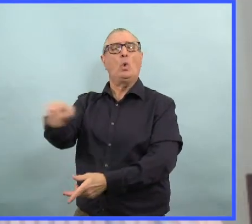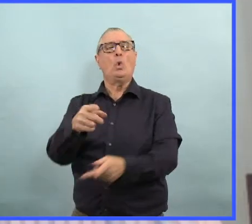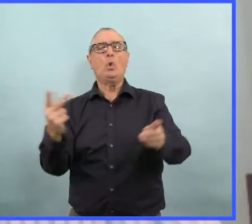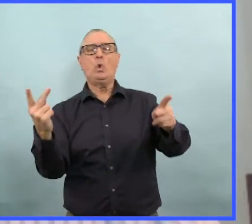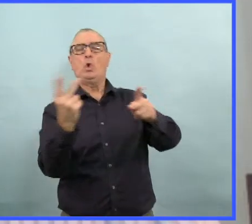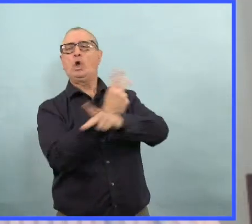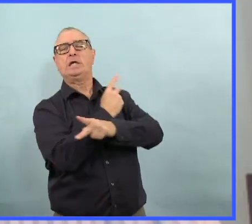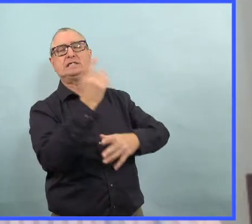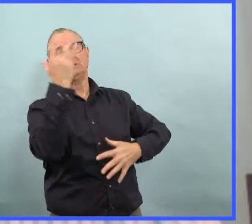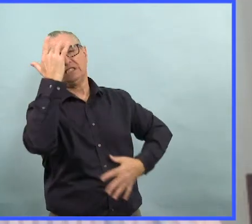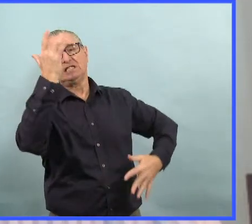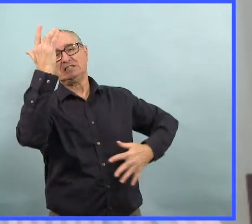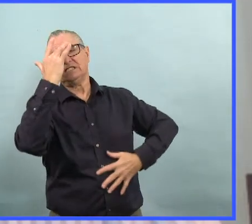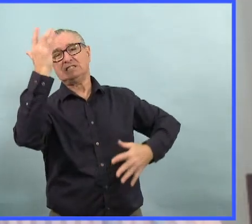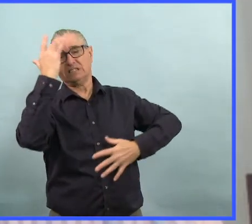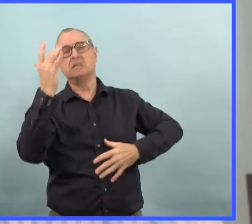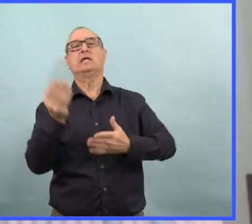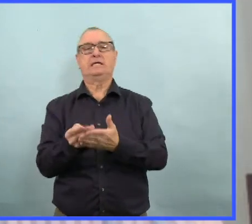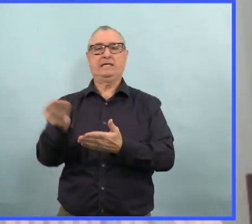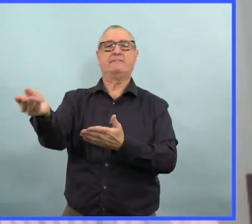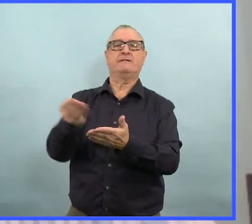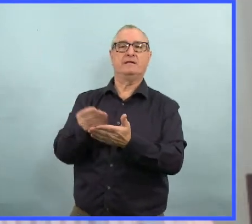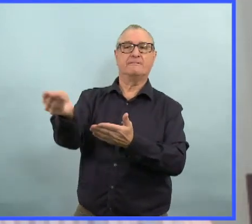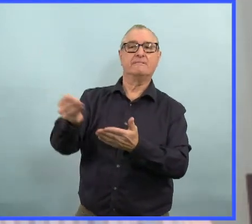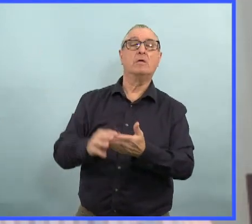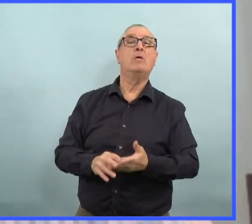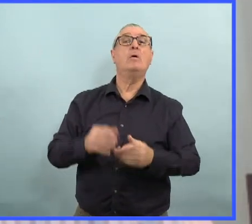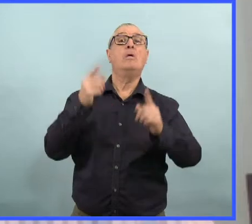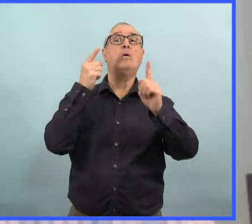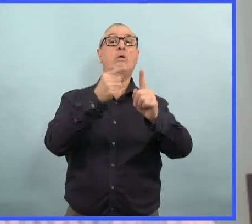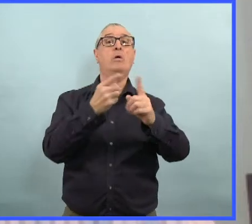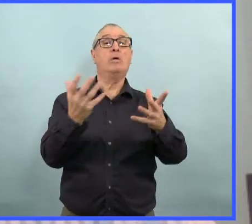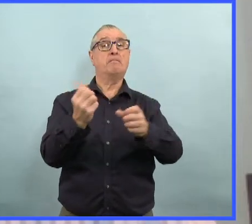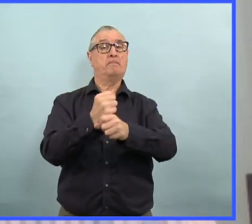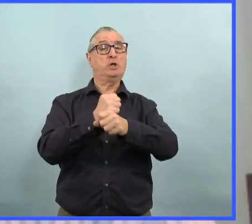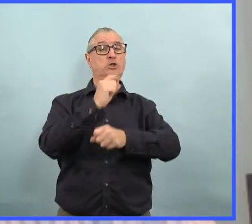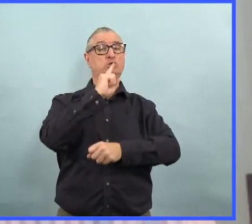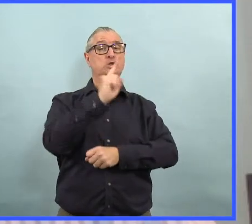eligibility quite similar to the eligibility for the monoclonal antibody treatment that's